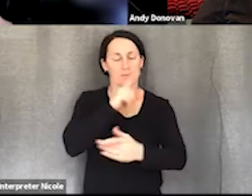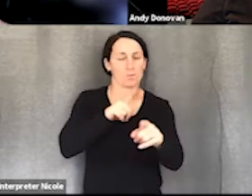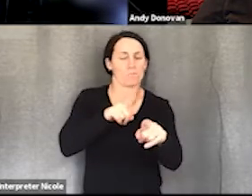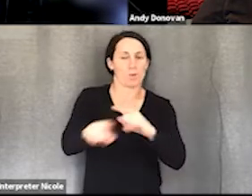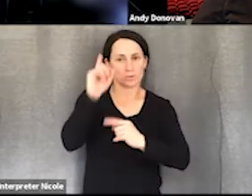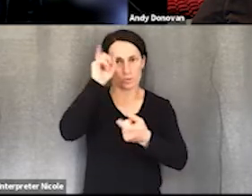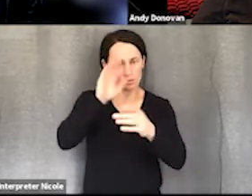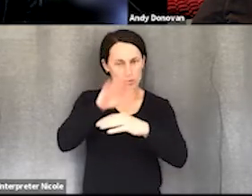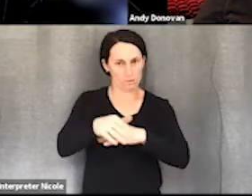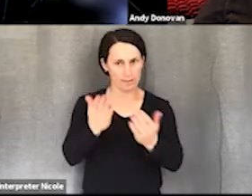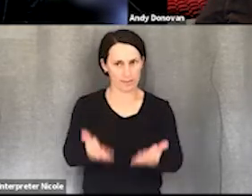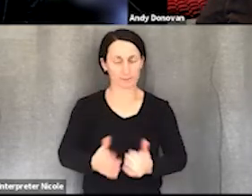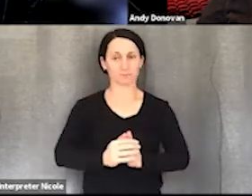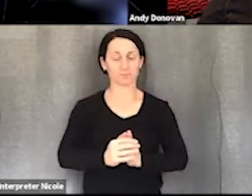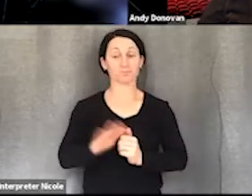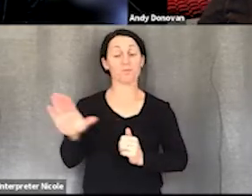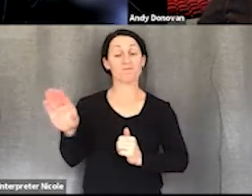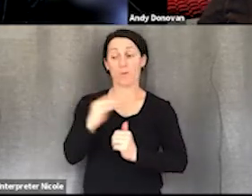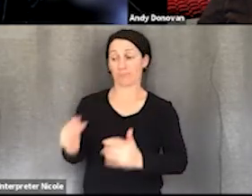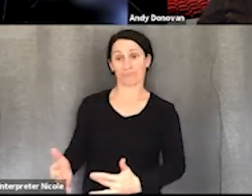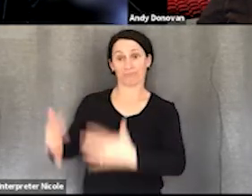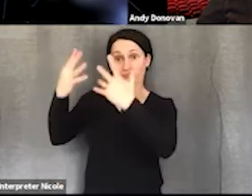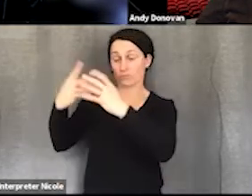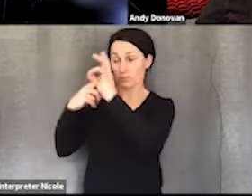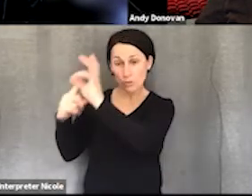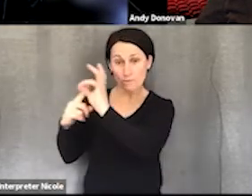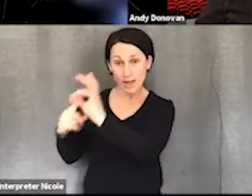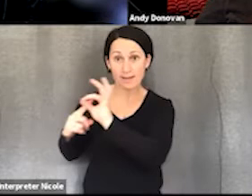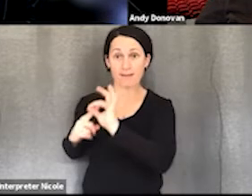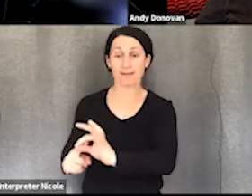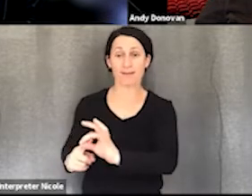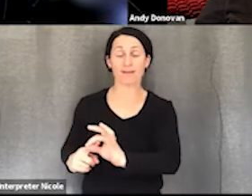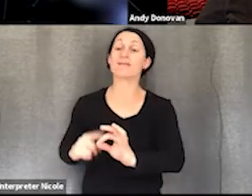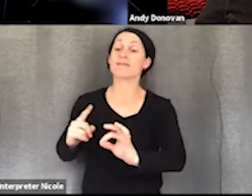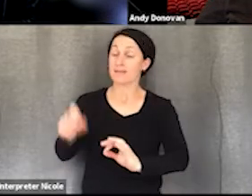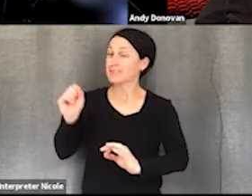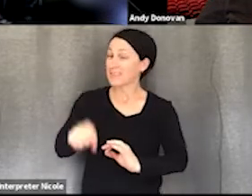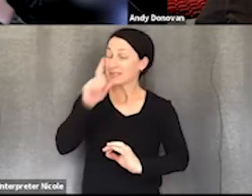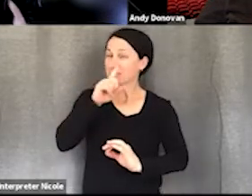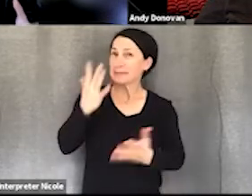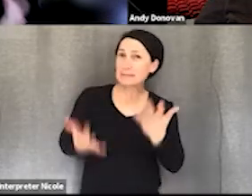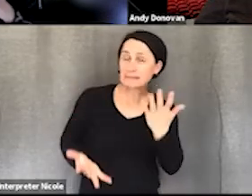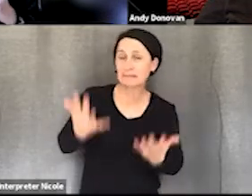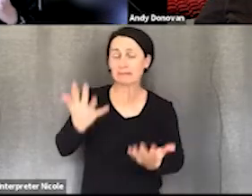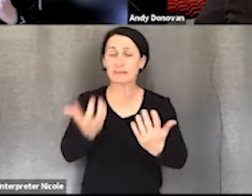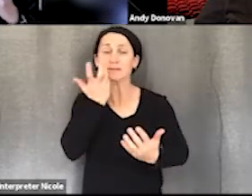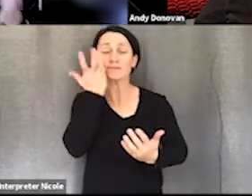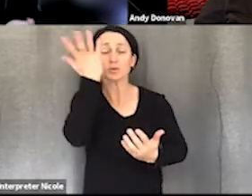of the qualitative data is, although there is so much uncertainty and there is so much complexity in terms of how